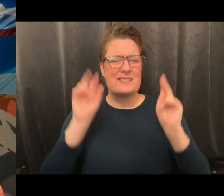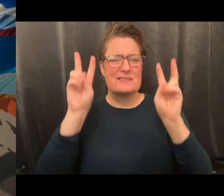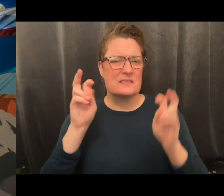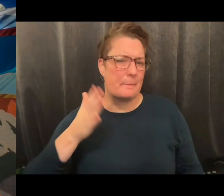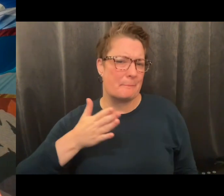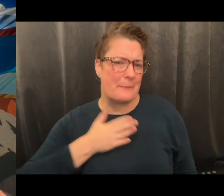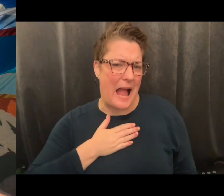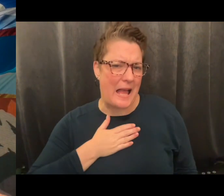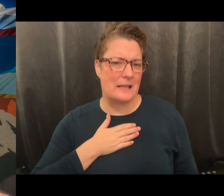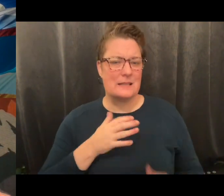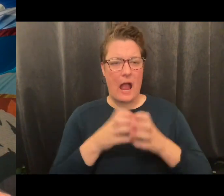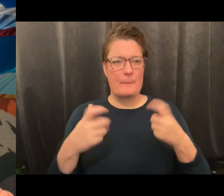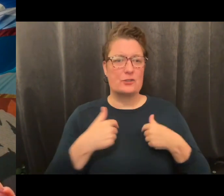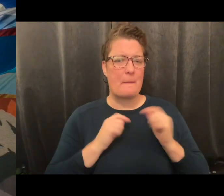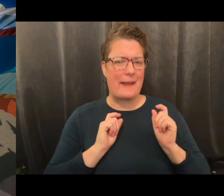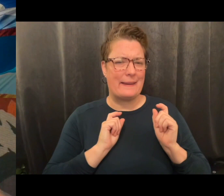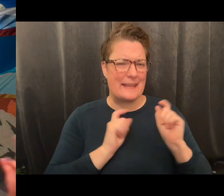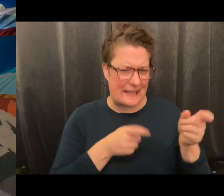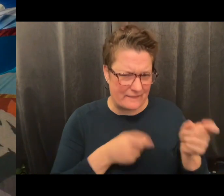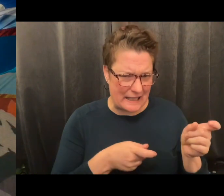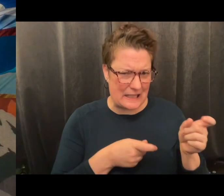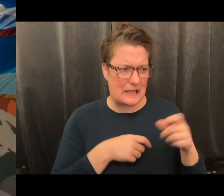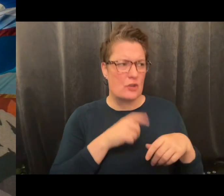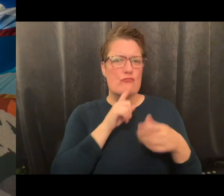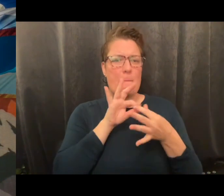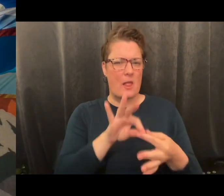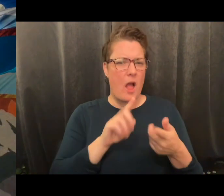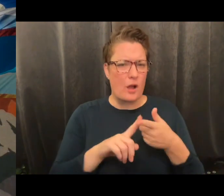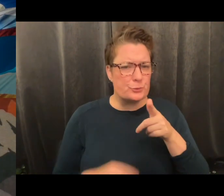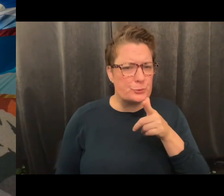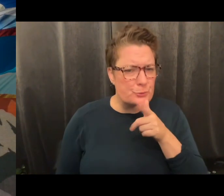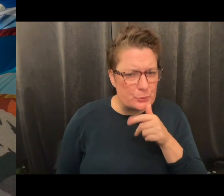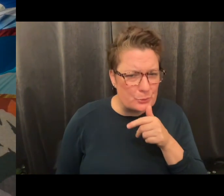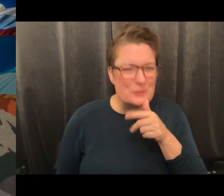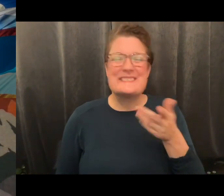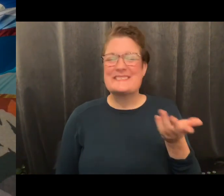And yeah, just kind of reorienting to mama earth in that way. Rebekah: Amen Nomy: Amen